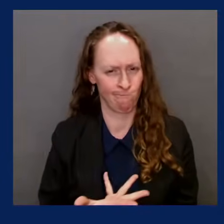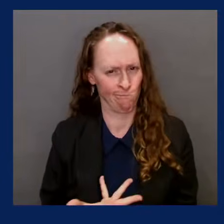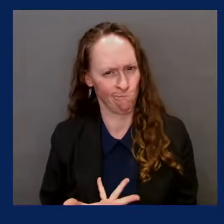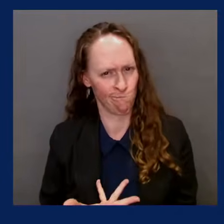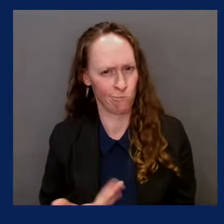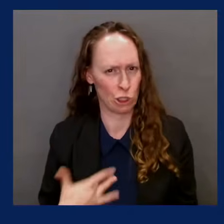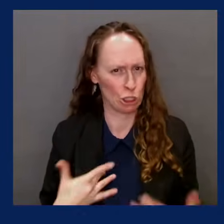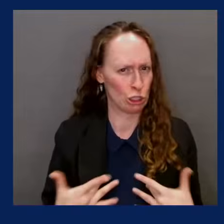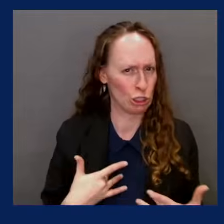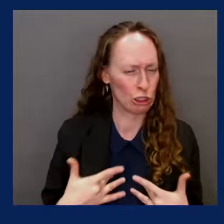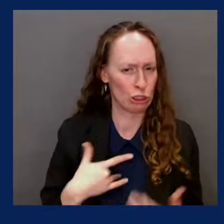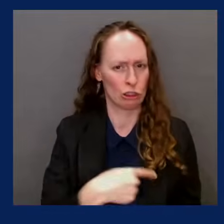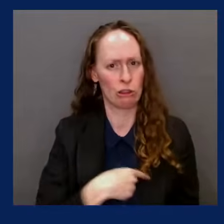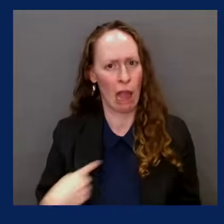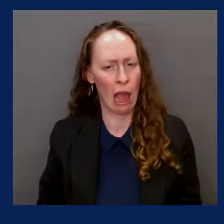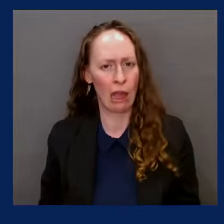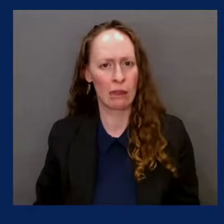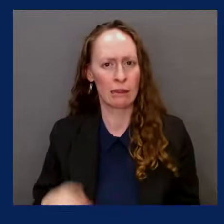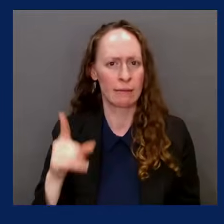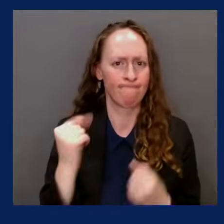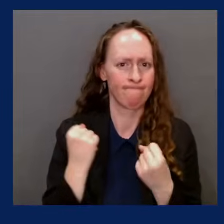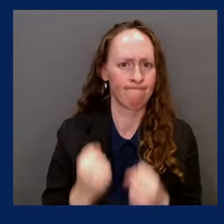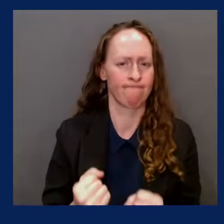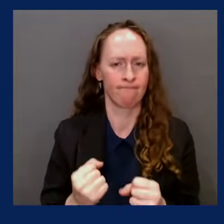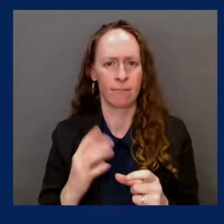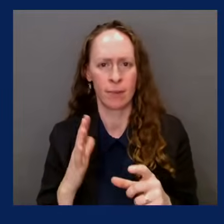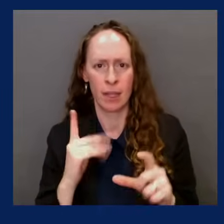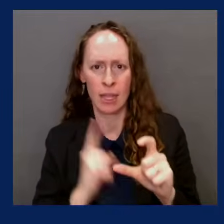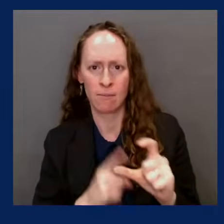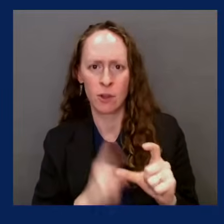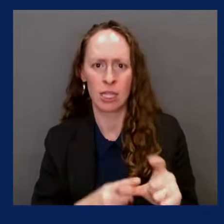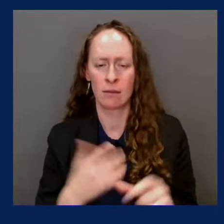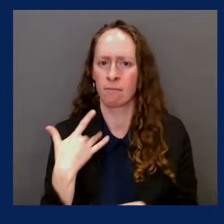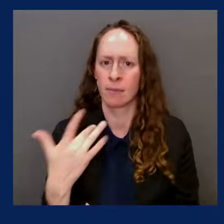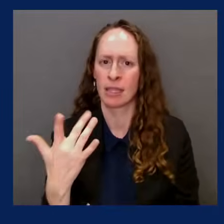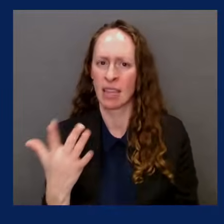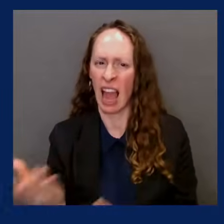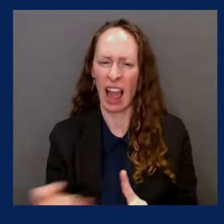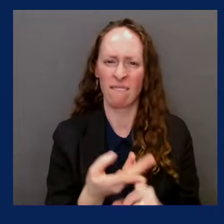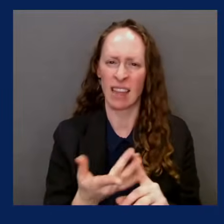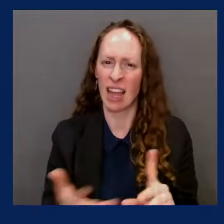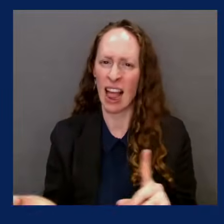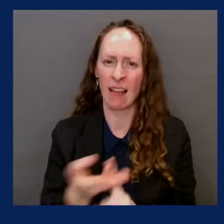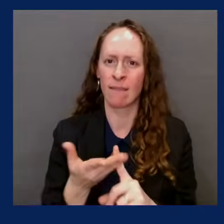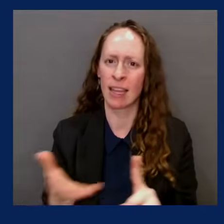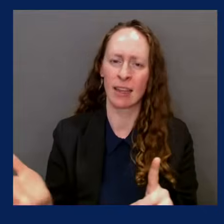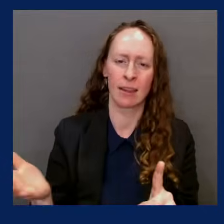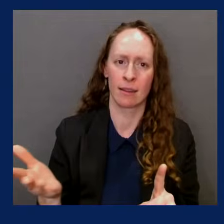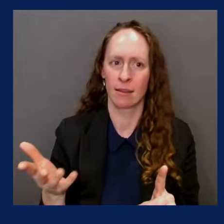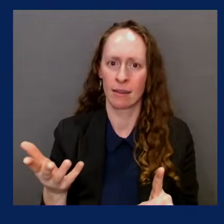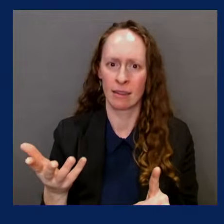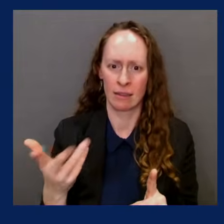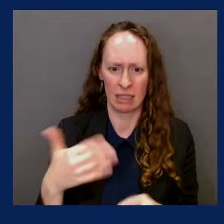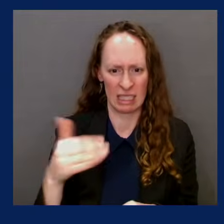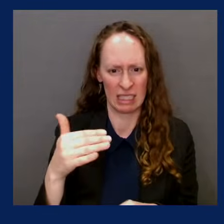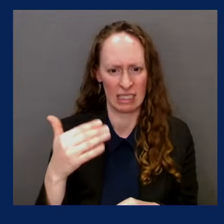maritime claims in the South China Sea, as we've seen with the situation with the Philippines; state-sponsored cyberattacks.